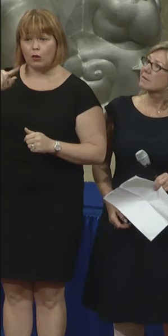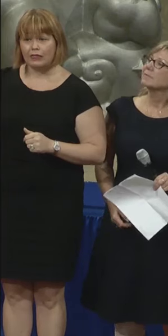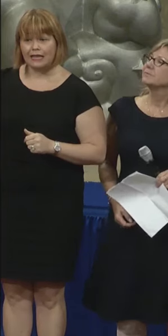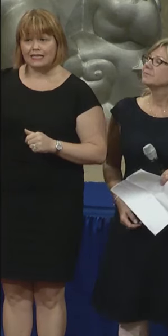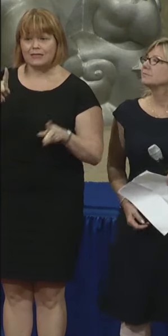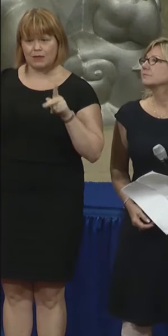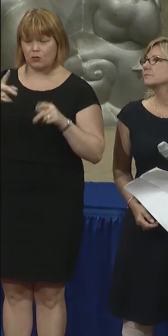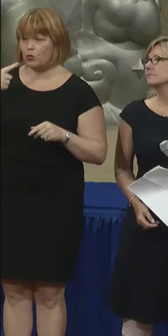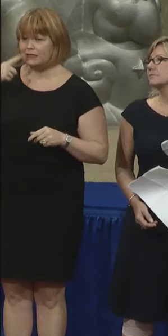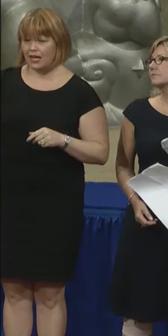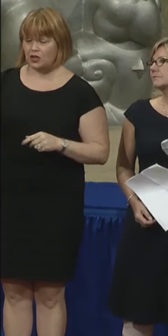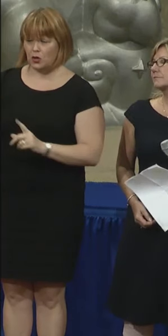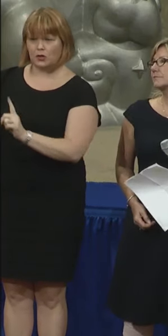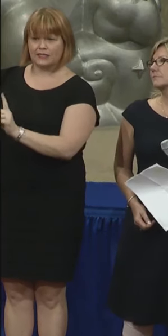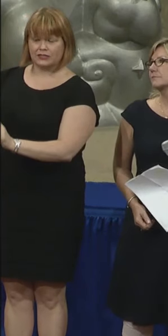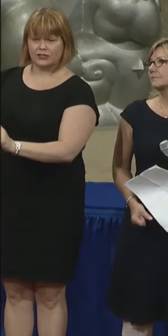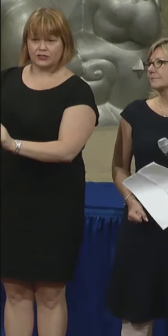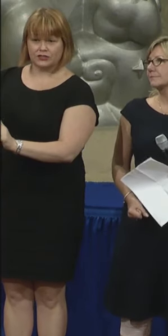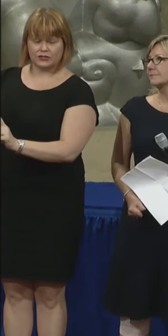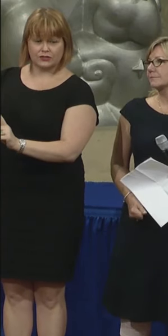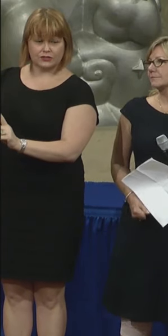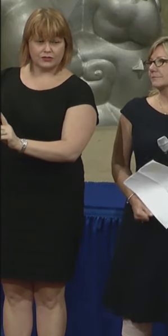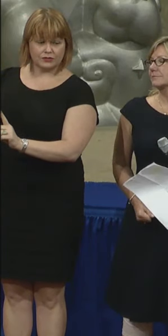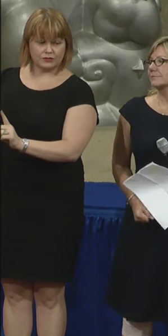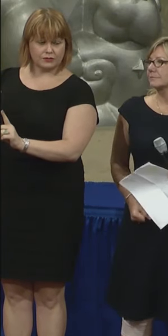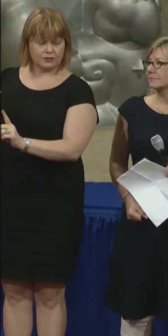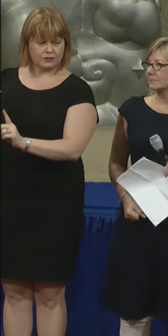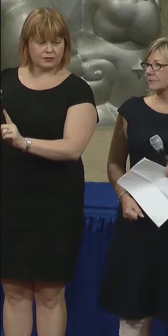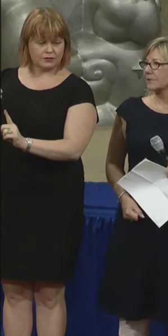SHE NEVER QUITE ASKS FOR YOU TO DO ANYTHING.